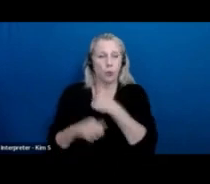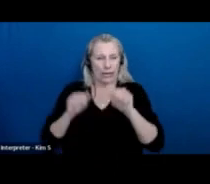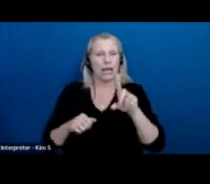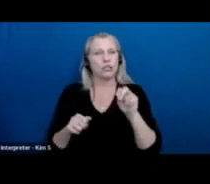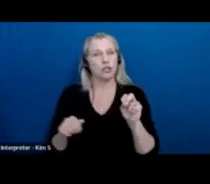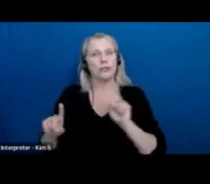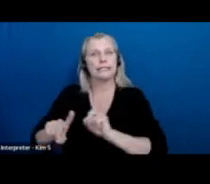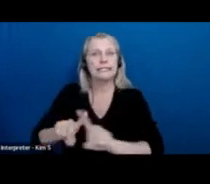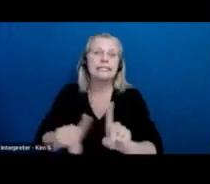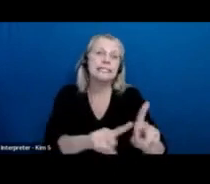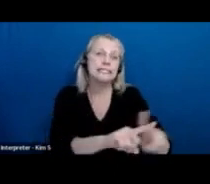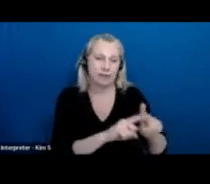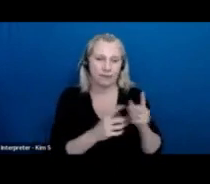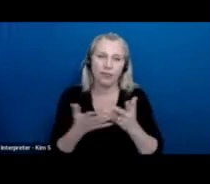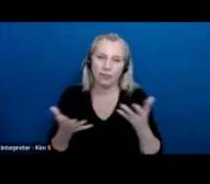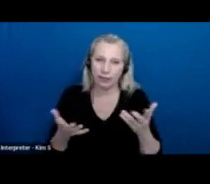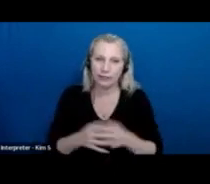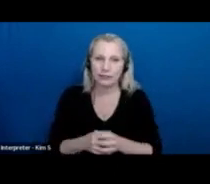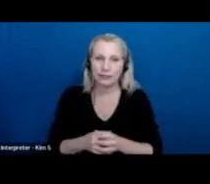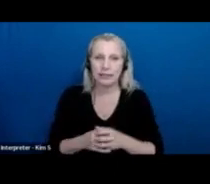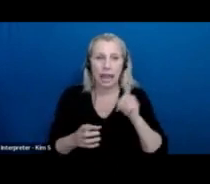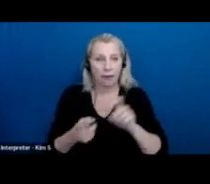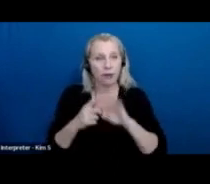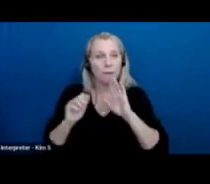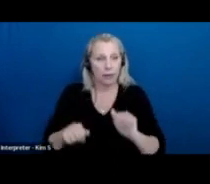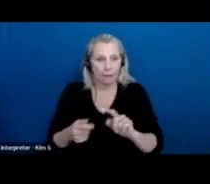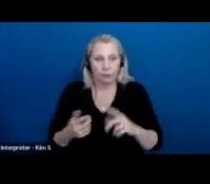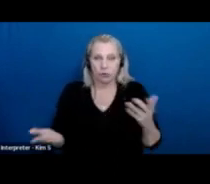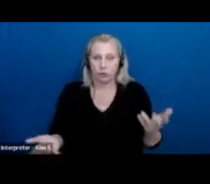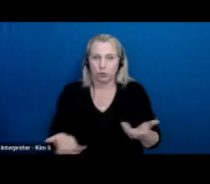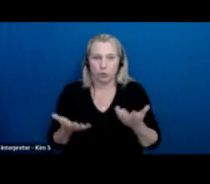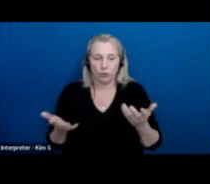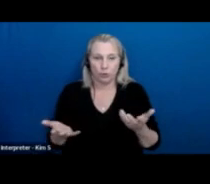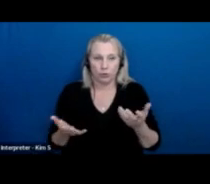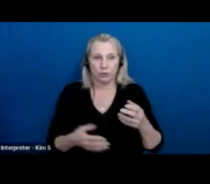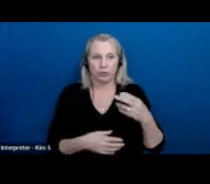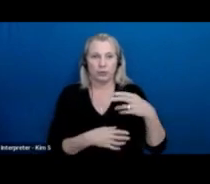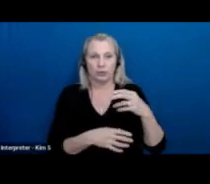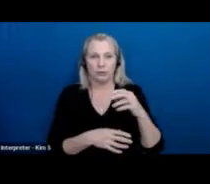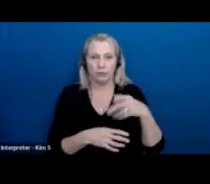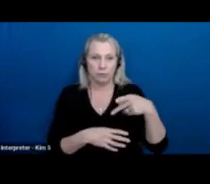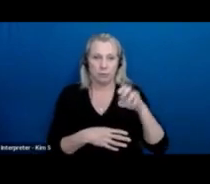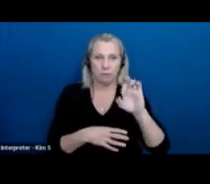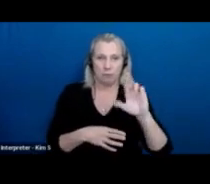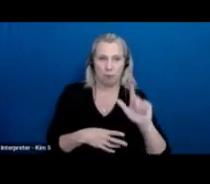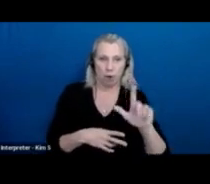different things. First, we have to be able, as Charles Schneider says, there's three key elements